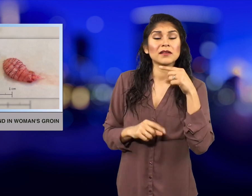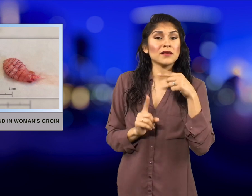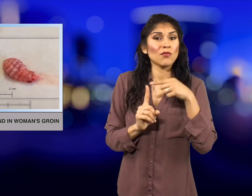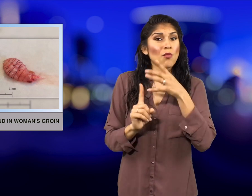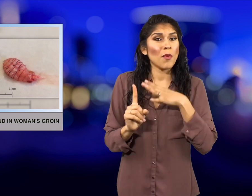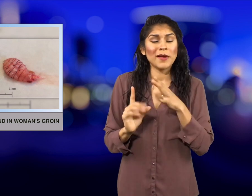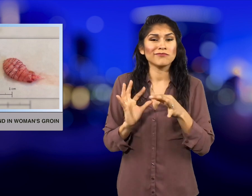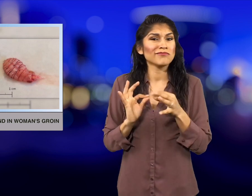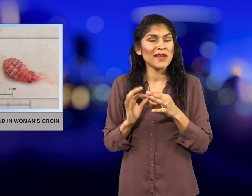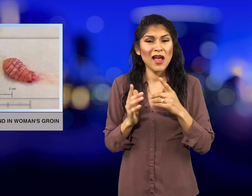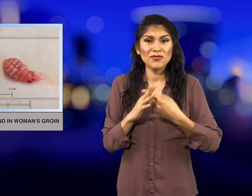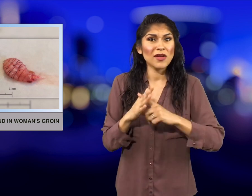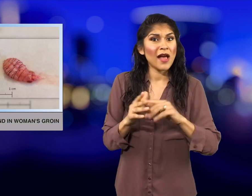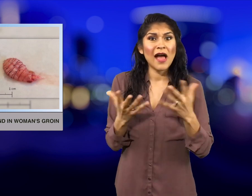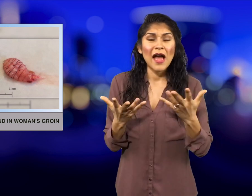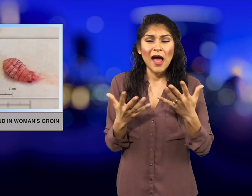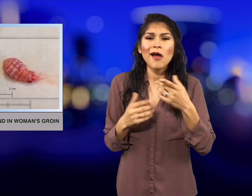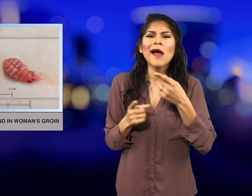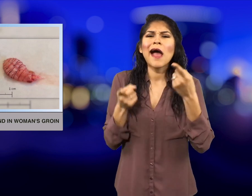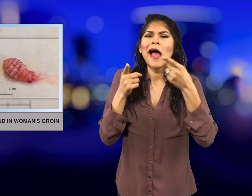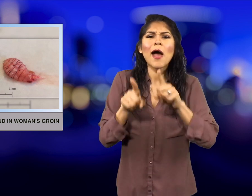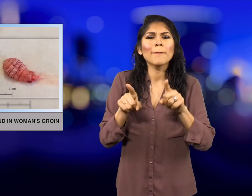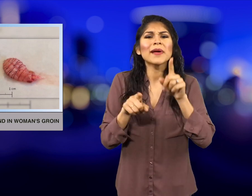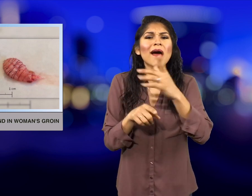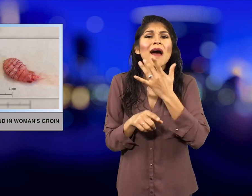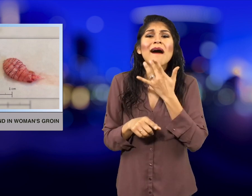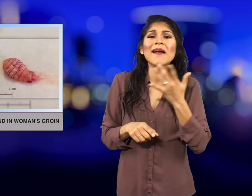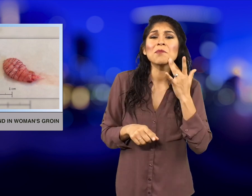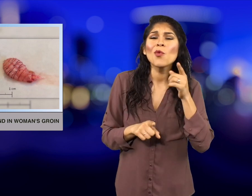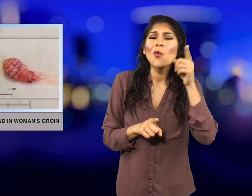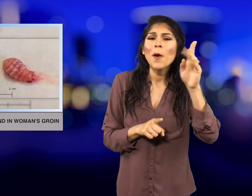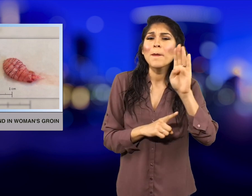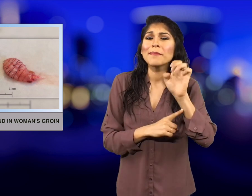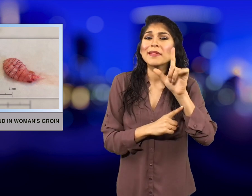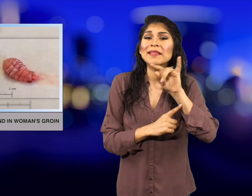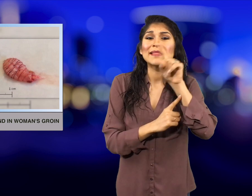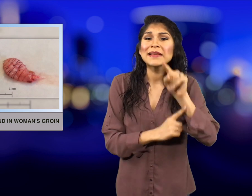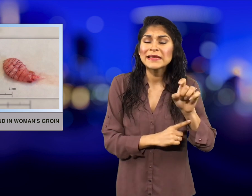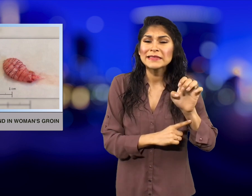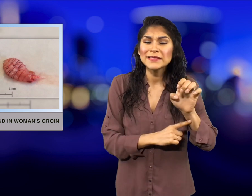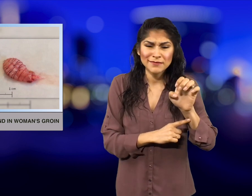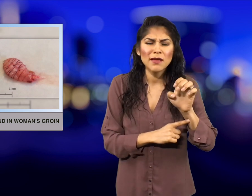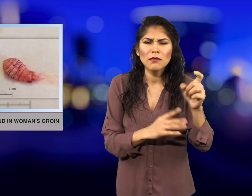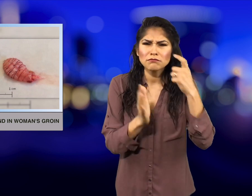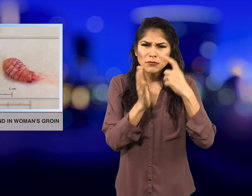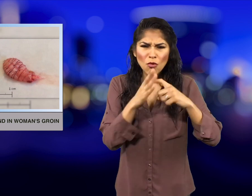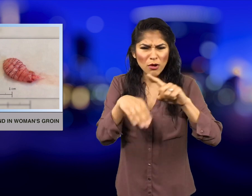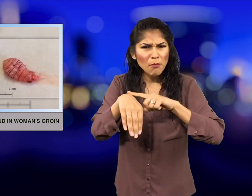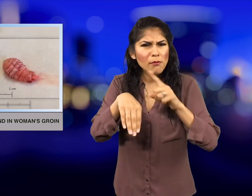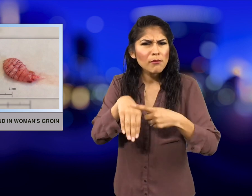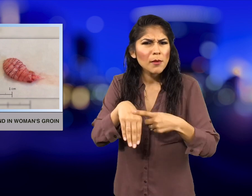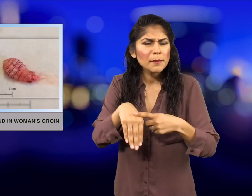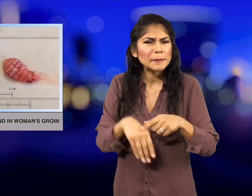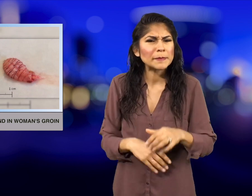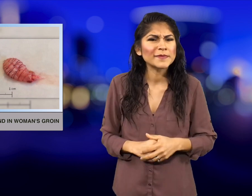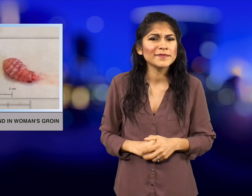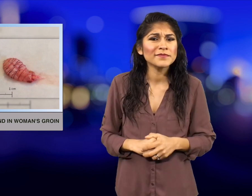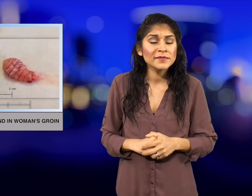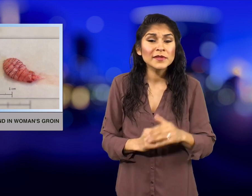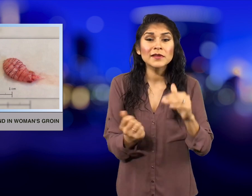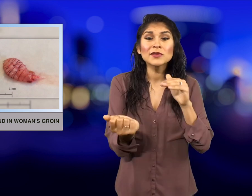She said it happened after her honeymoon in Belize.